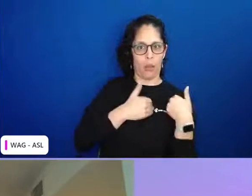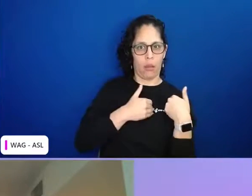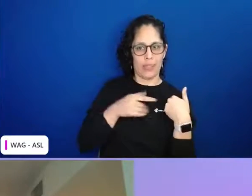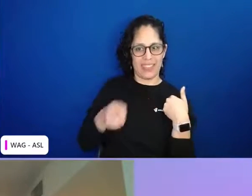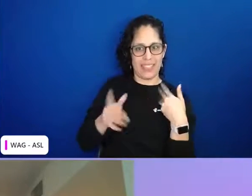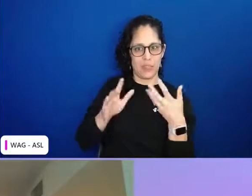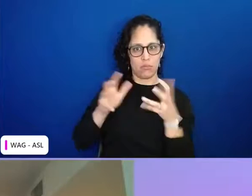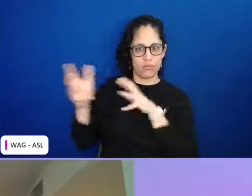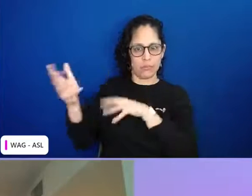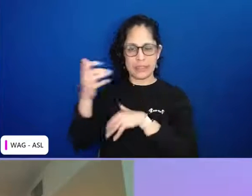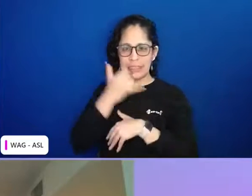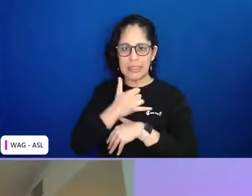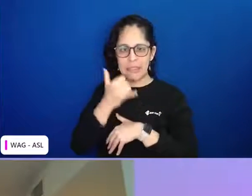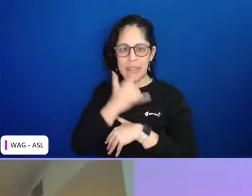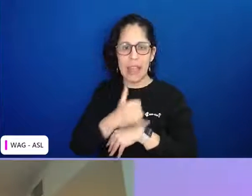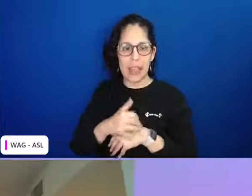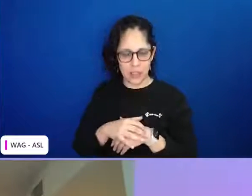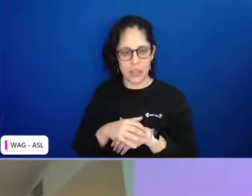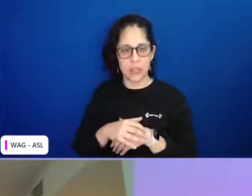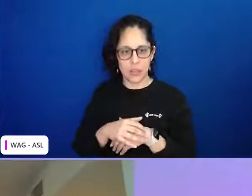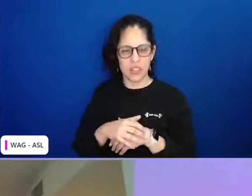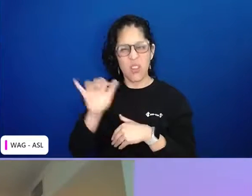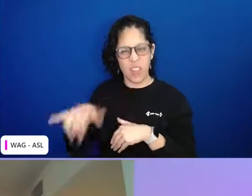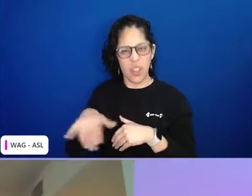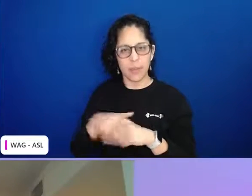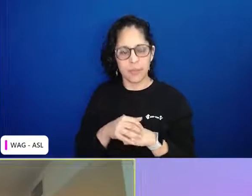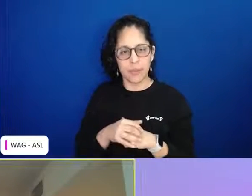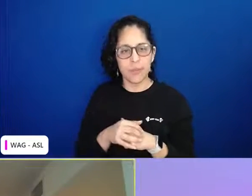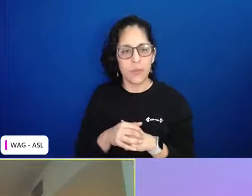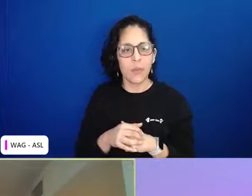want to be called out in it as a defect, or the problem